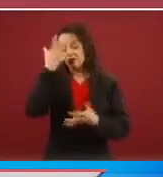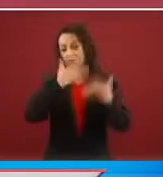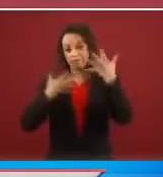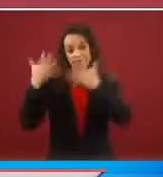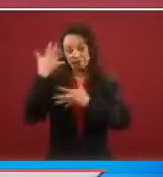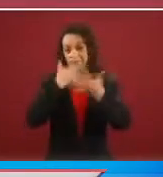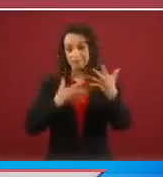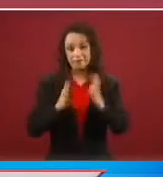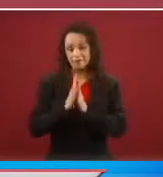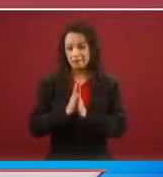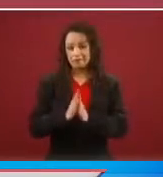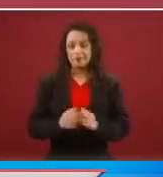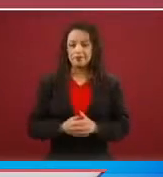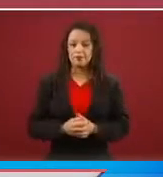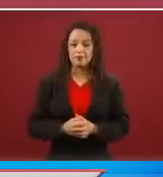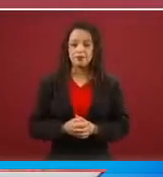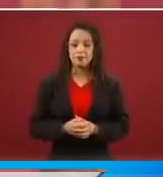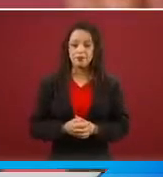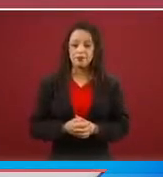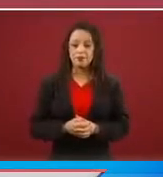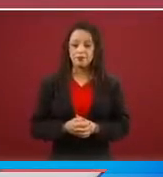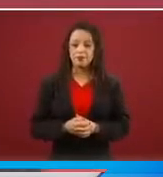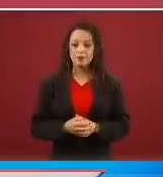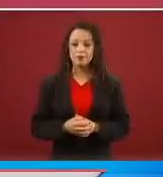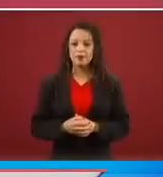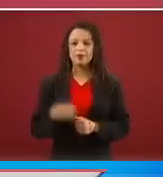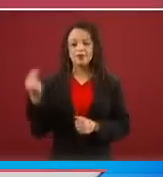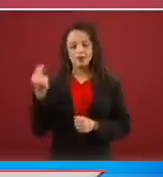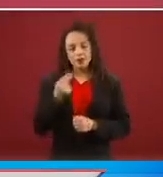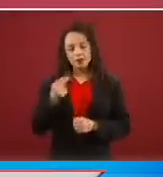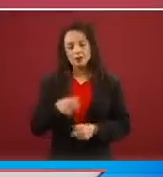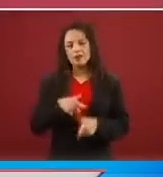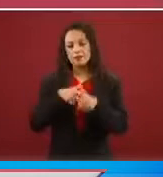Takes the opportunity to call all companies that have accounts pending with the law